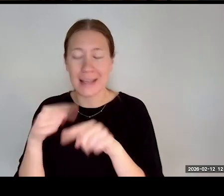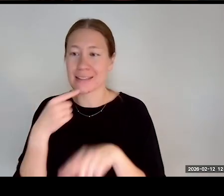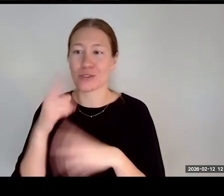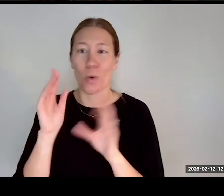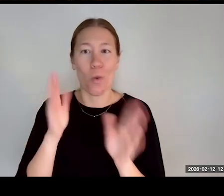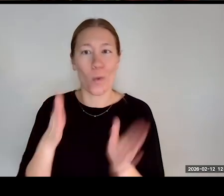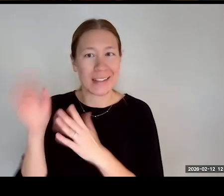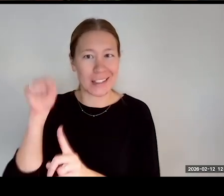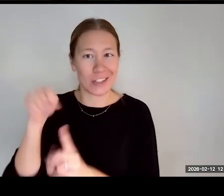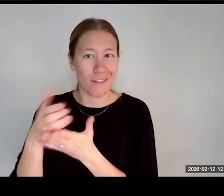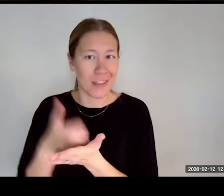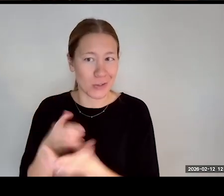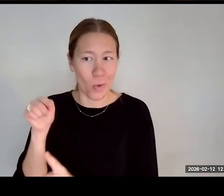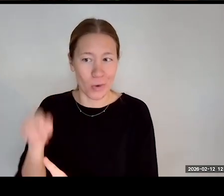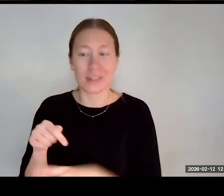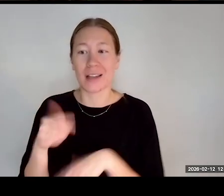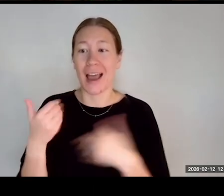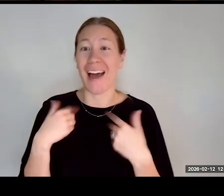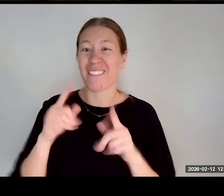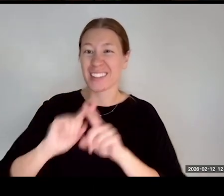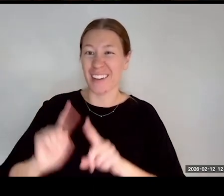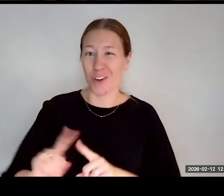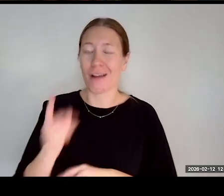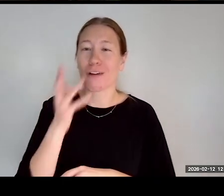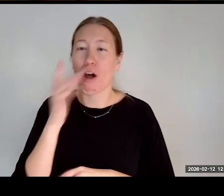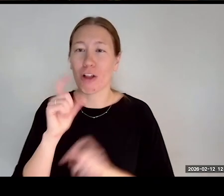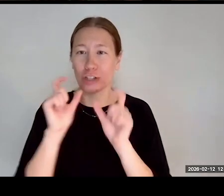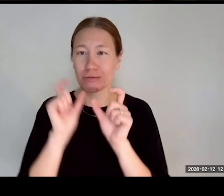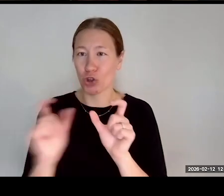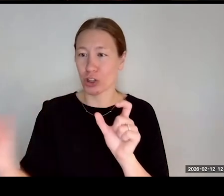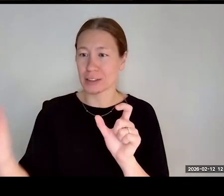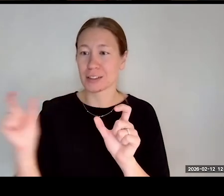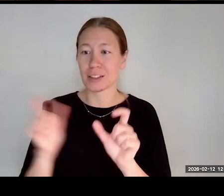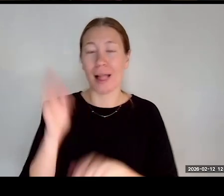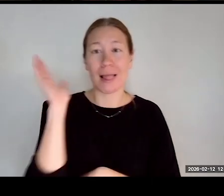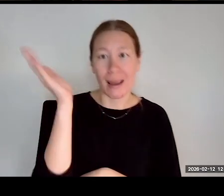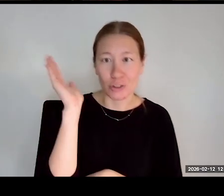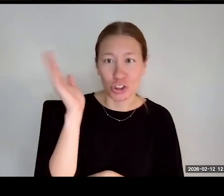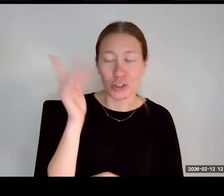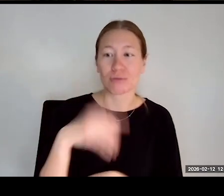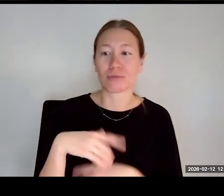and underneath there are four differently colored icons. So there's one for lectures, which looks like a speech bubble,